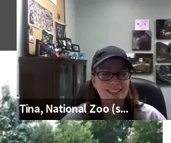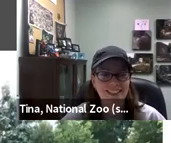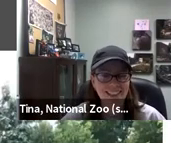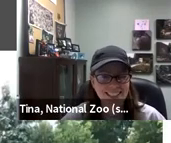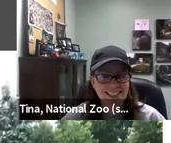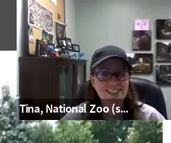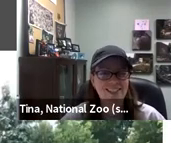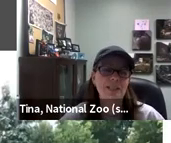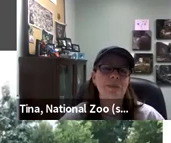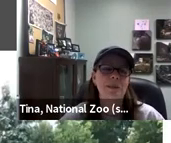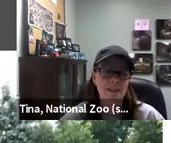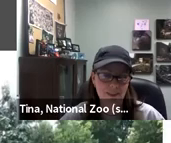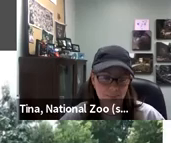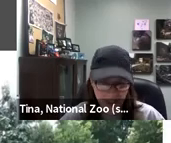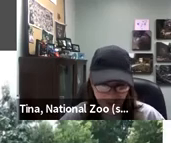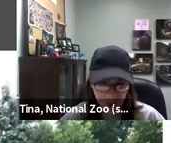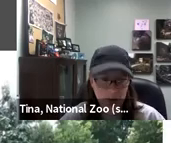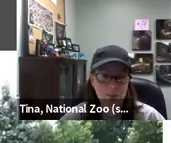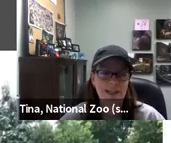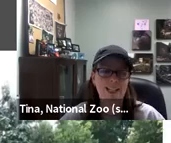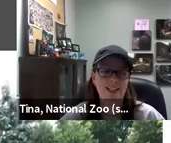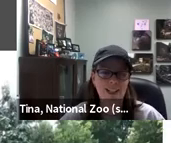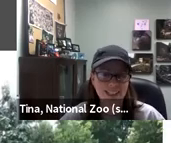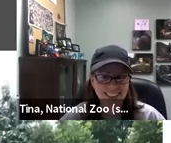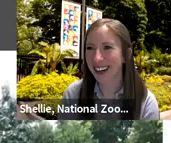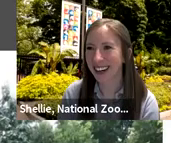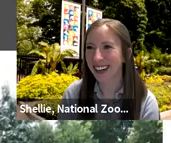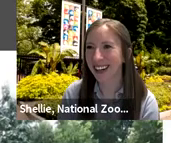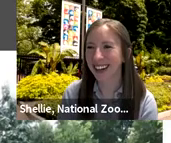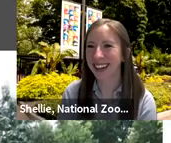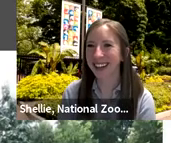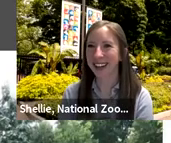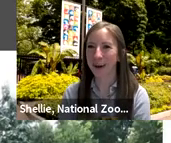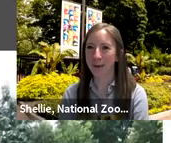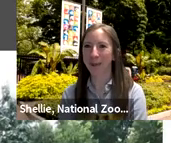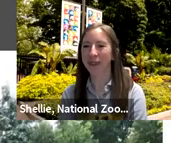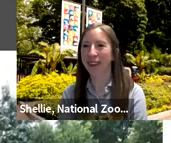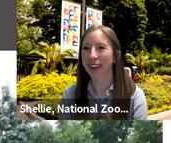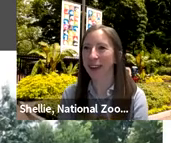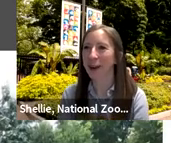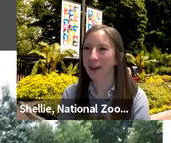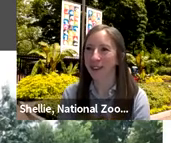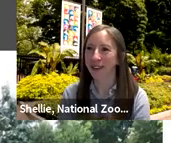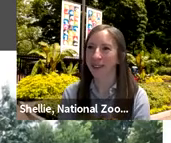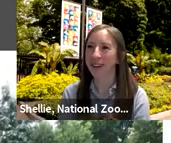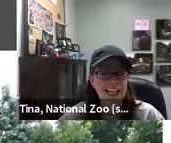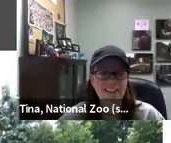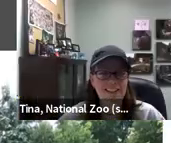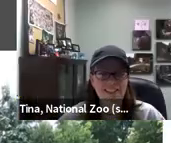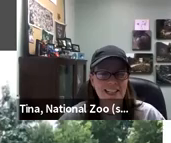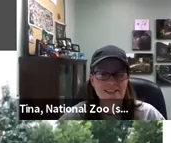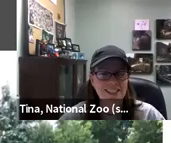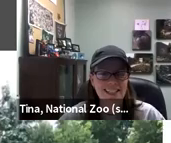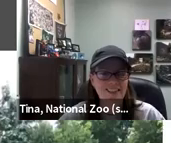there... that's the deer in "the zoo in your backyard!" It was just munching away!